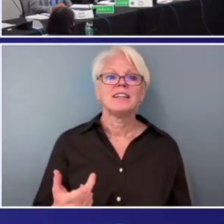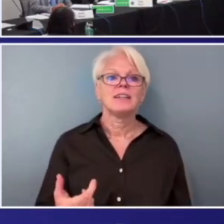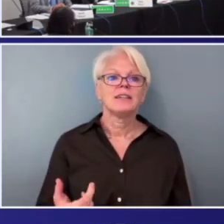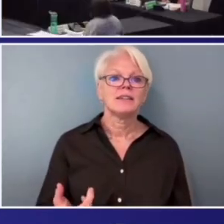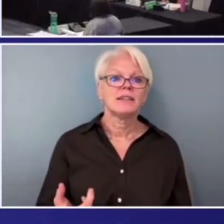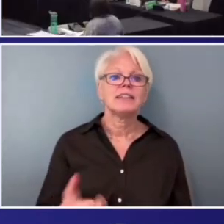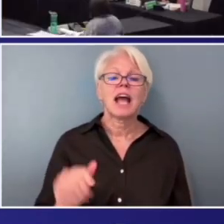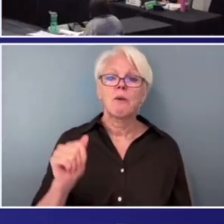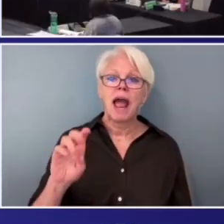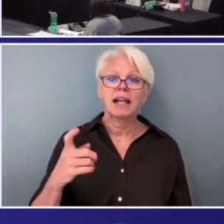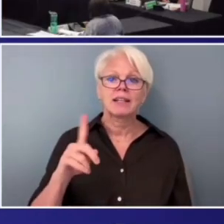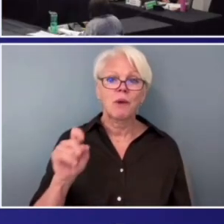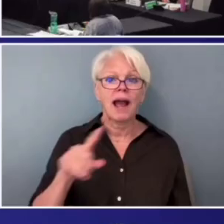question. I thought we were finished.